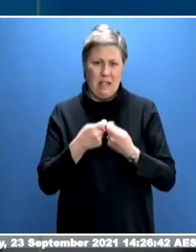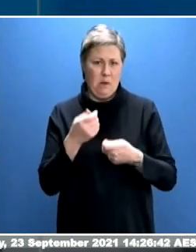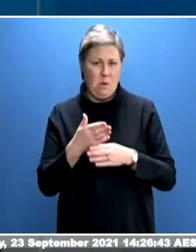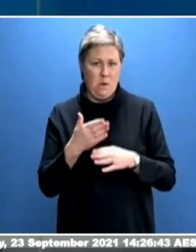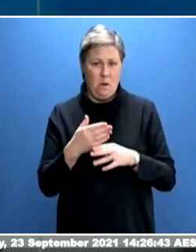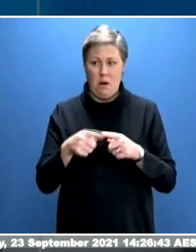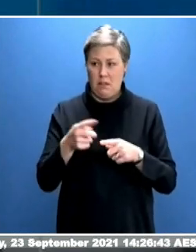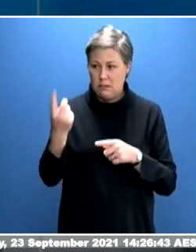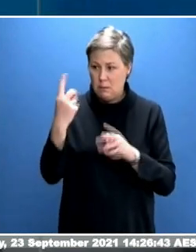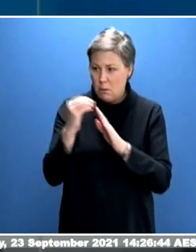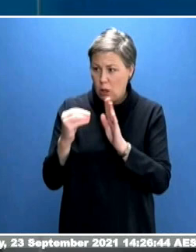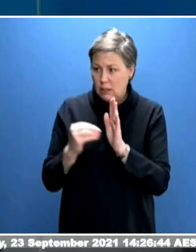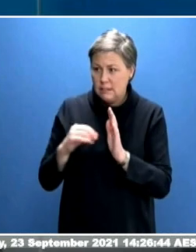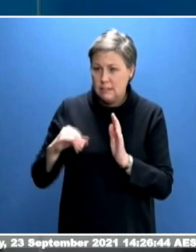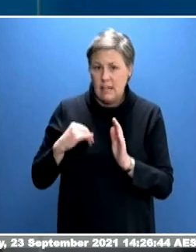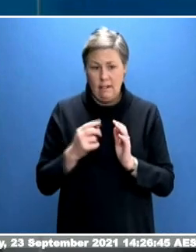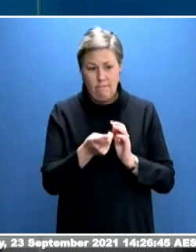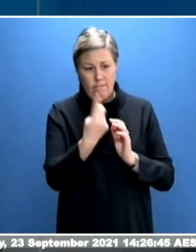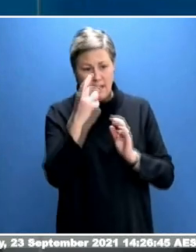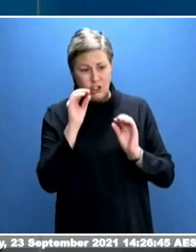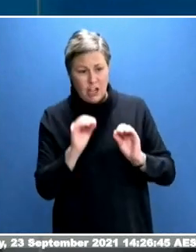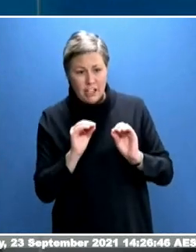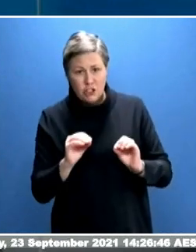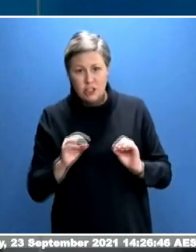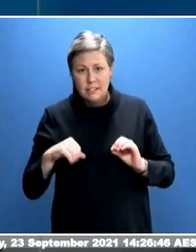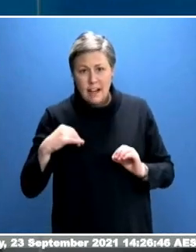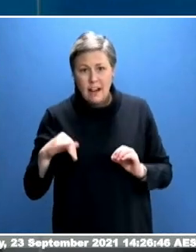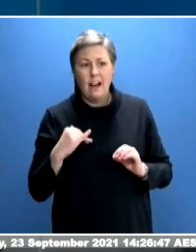education and training area, our clinical practices and professional services area.